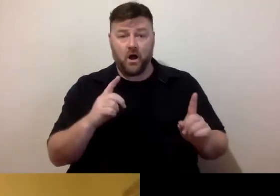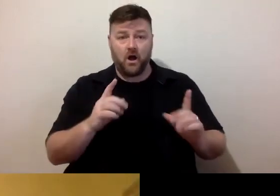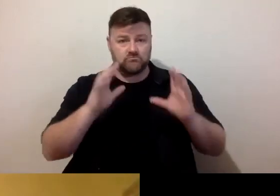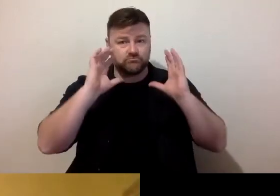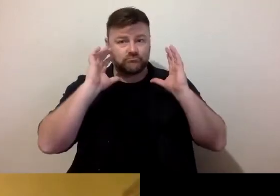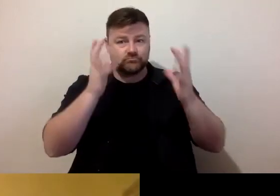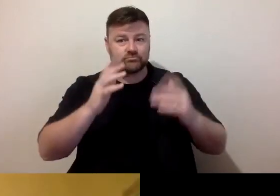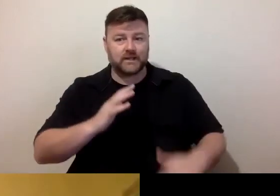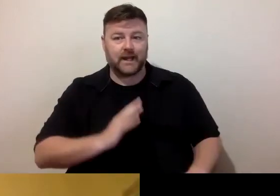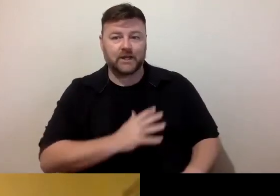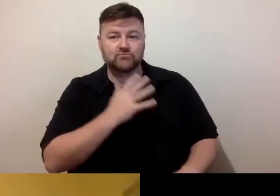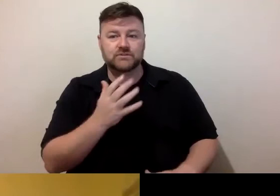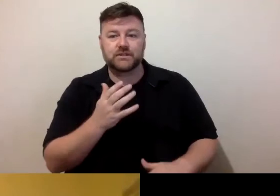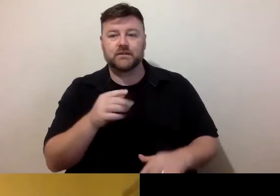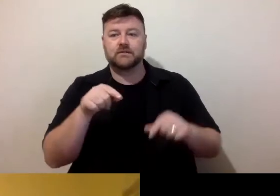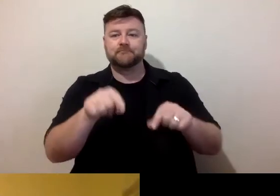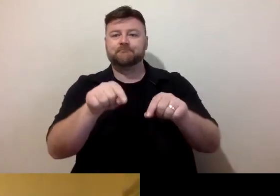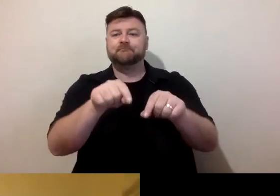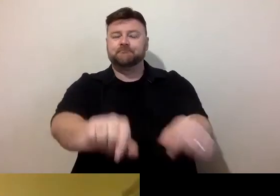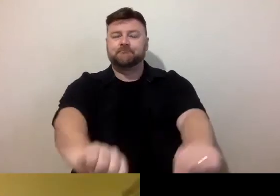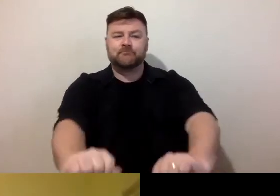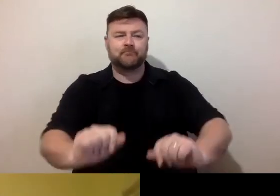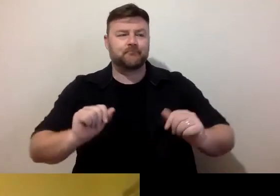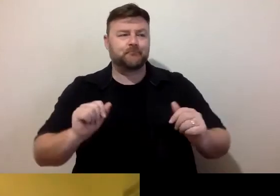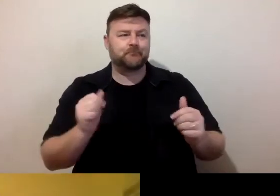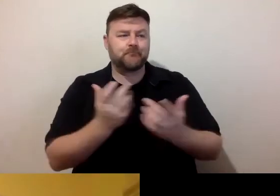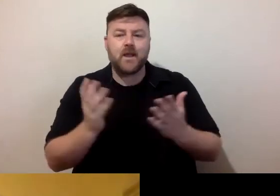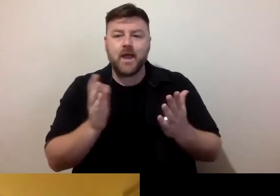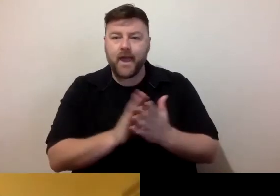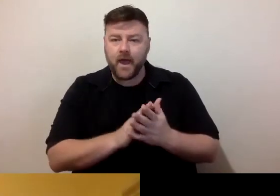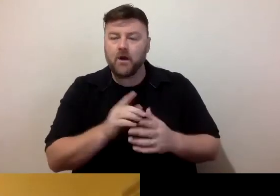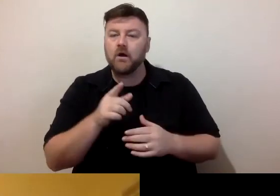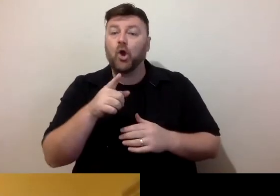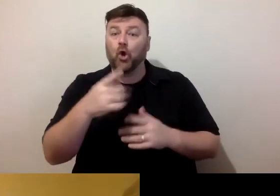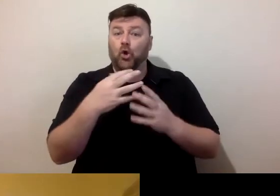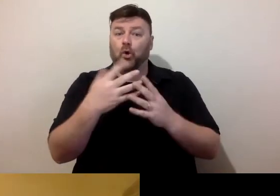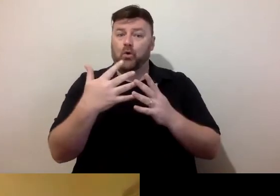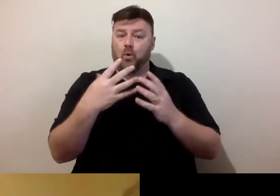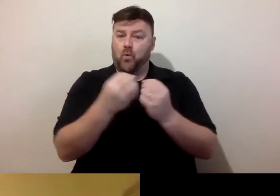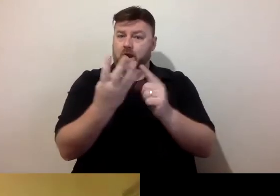works - so, when you're working with other artists, not just your own